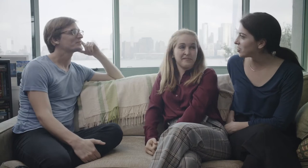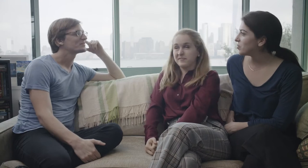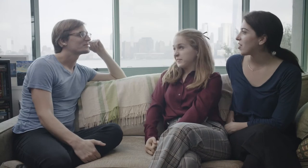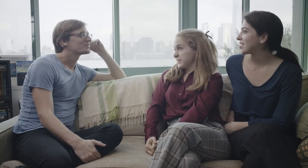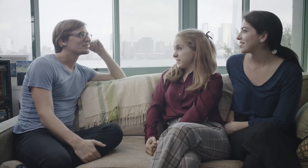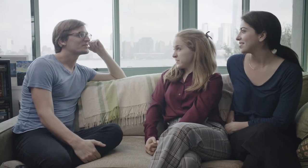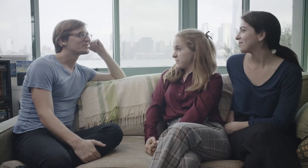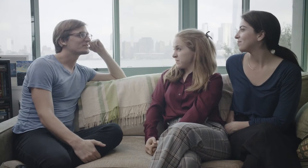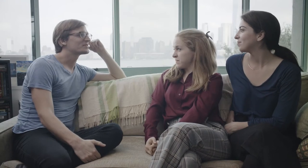: Why are you an artist?